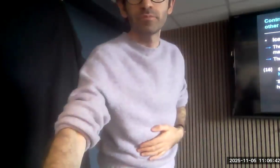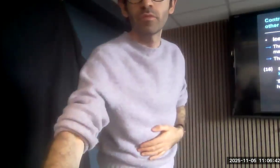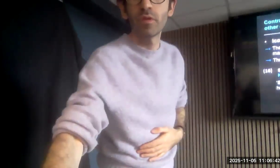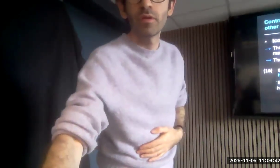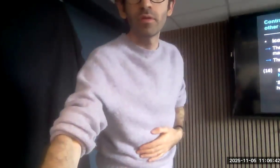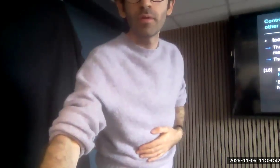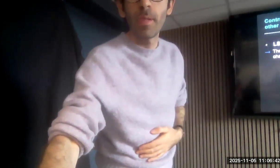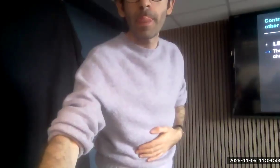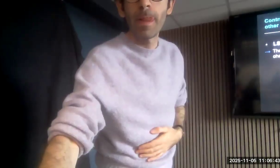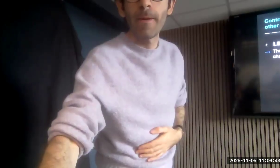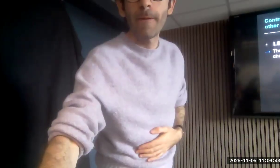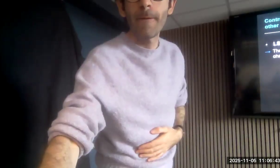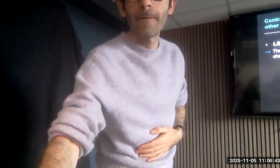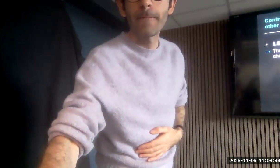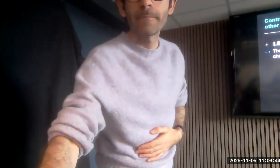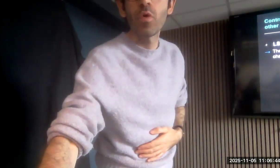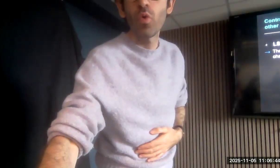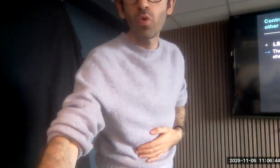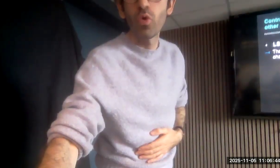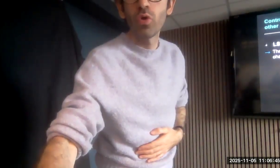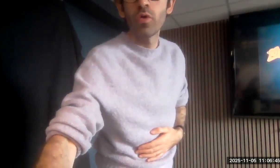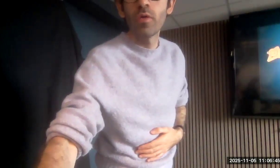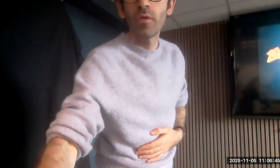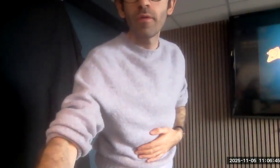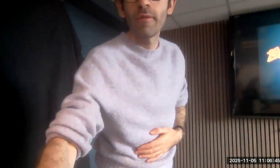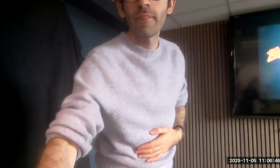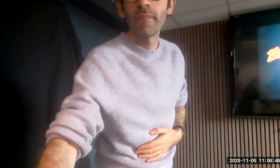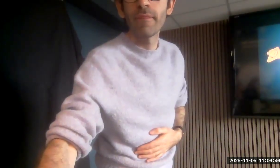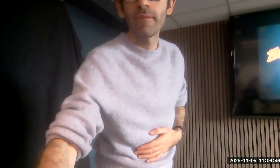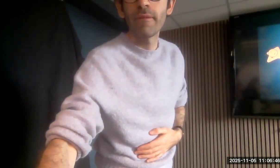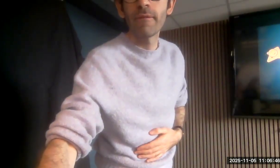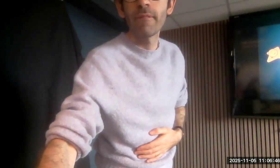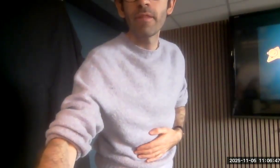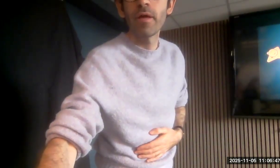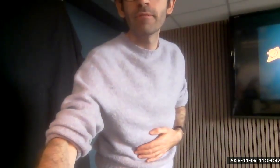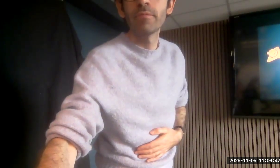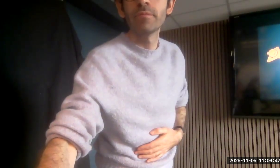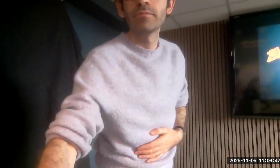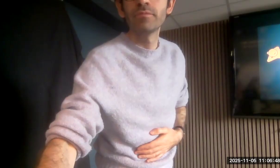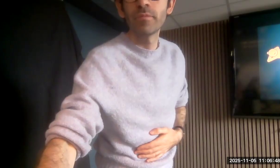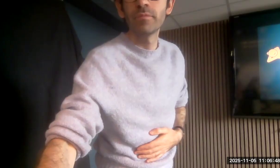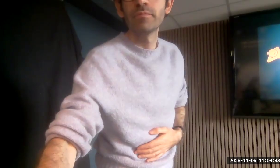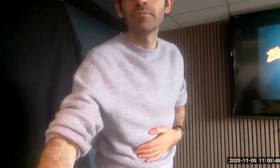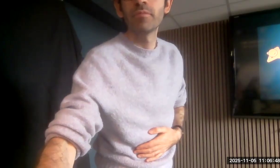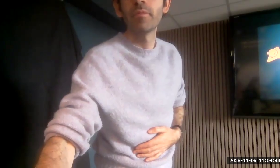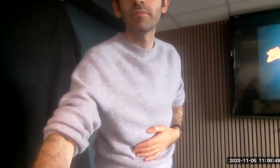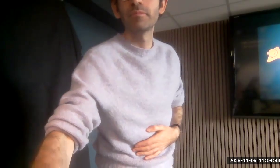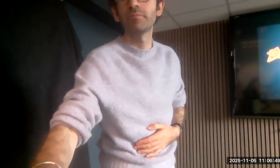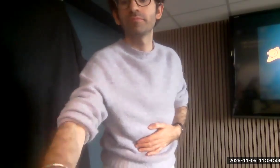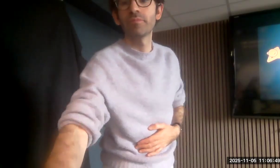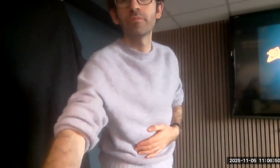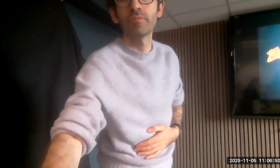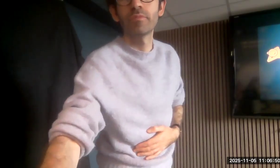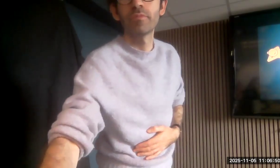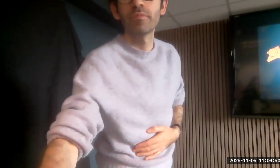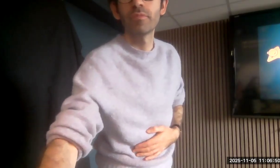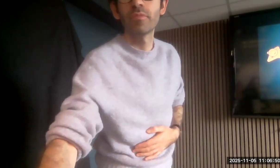we can see this directionality by way of the radiation of the sun.